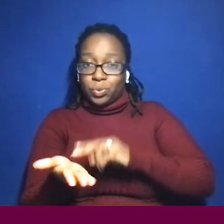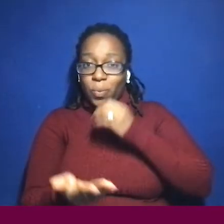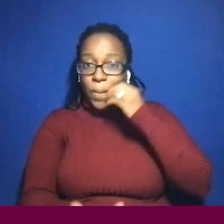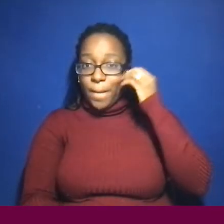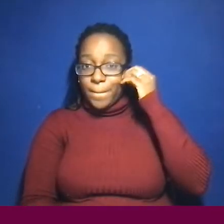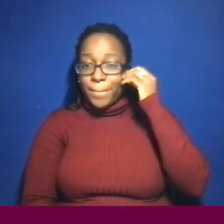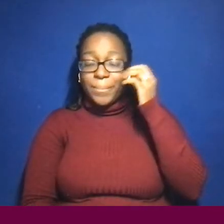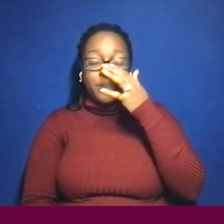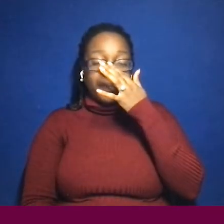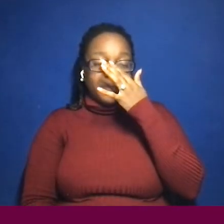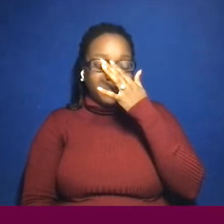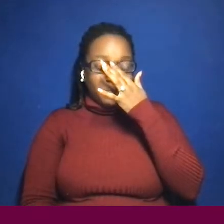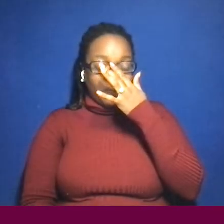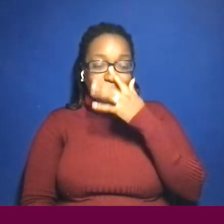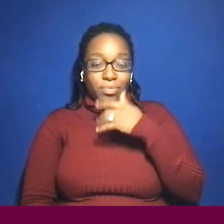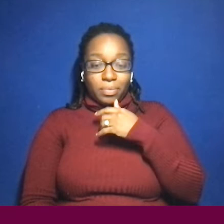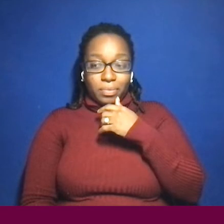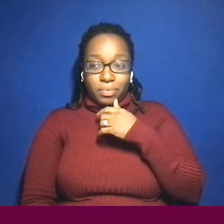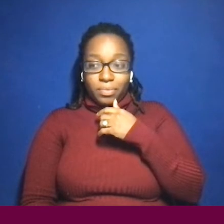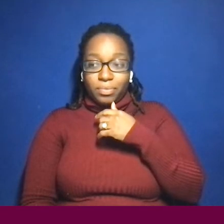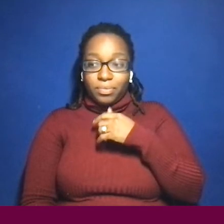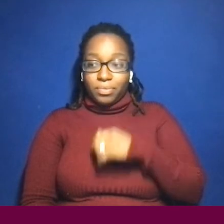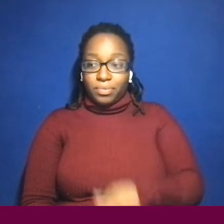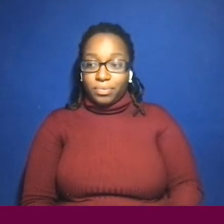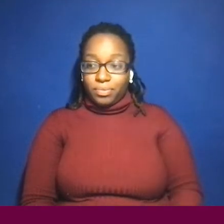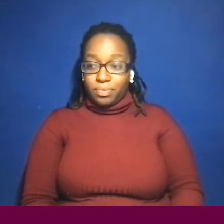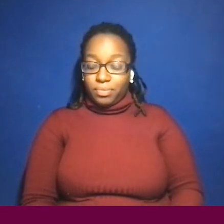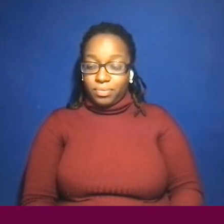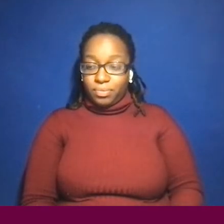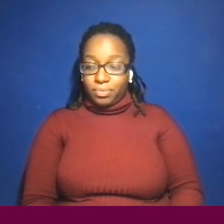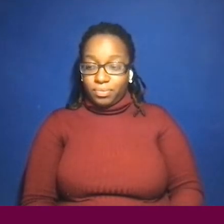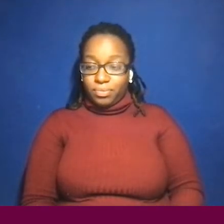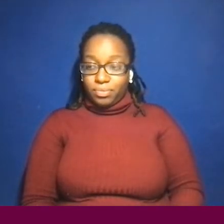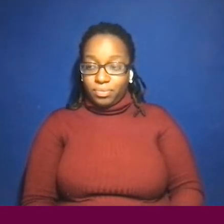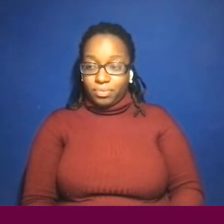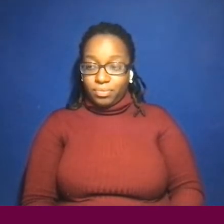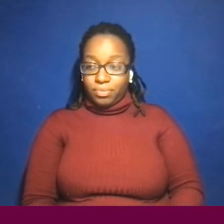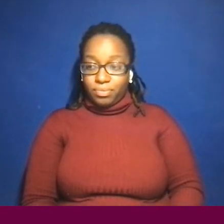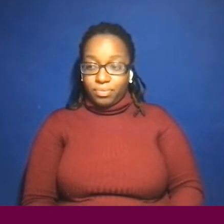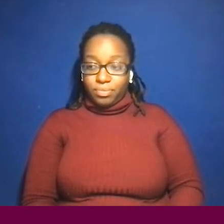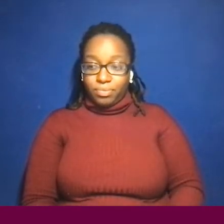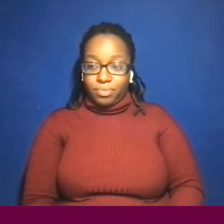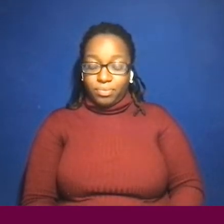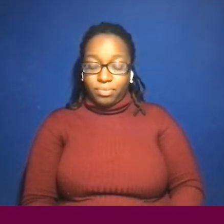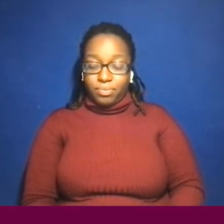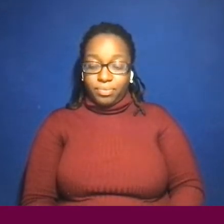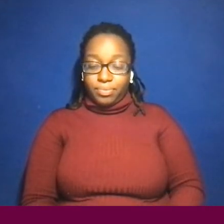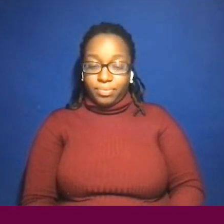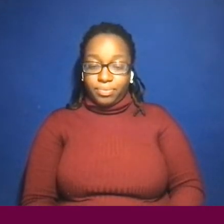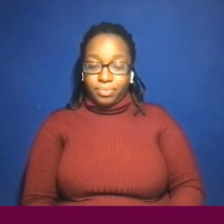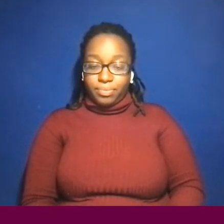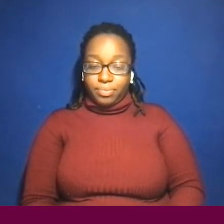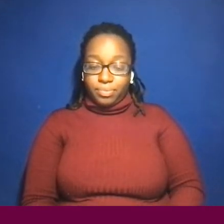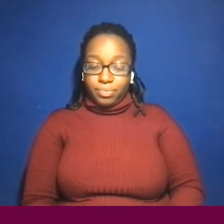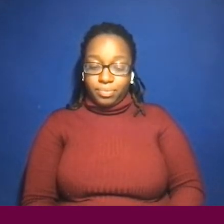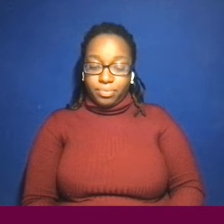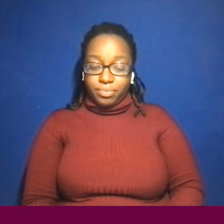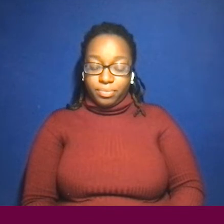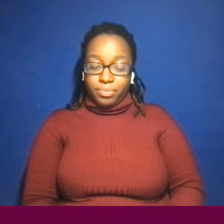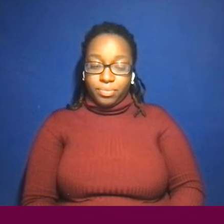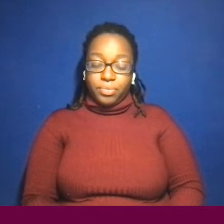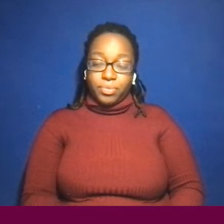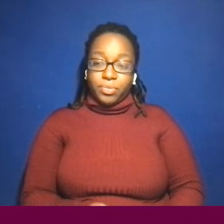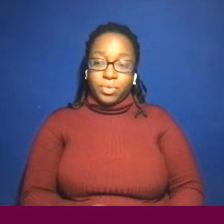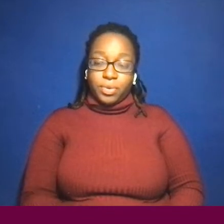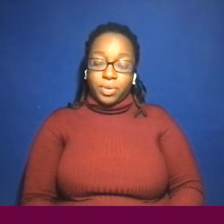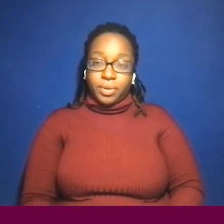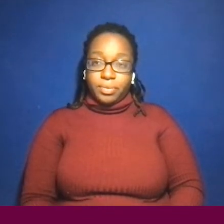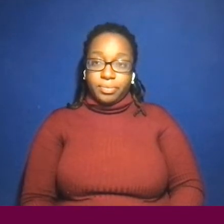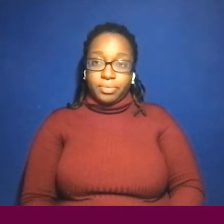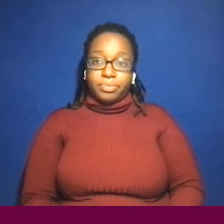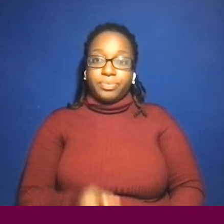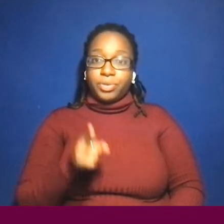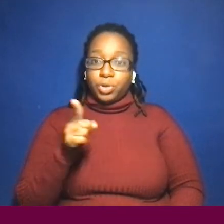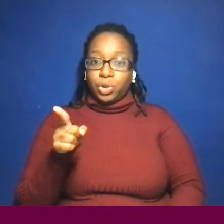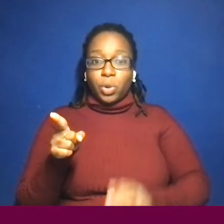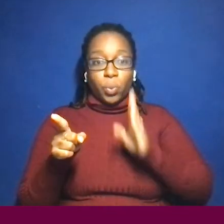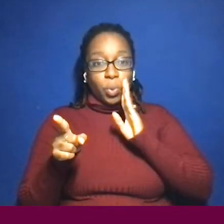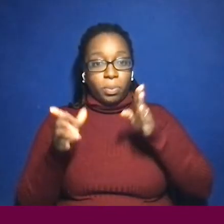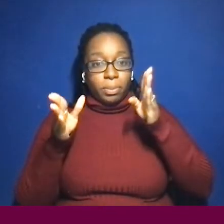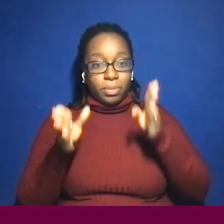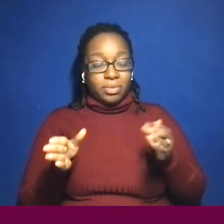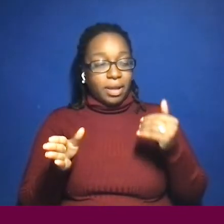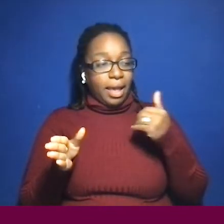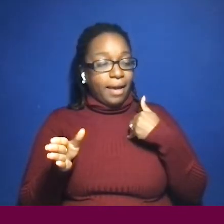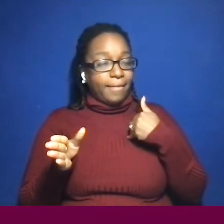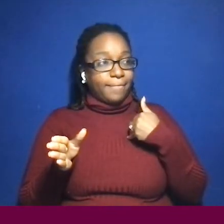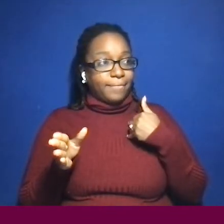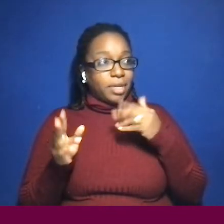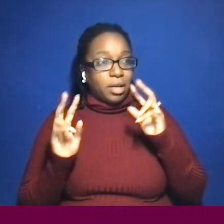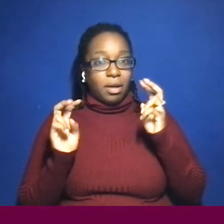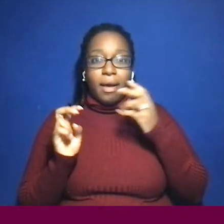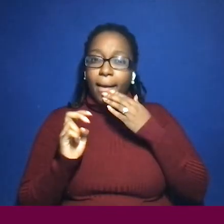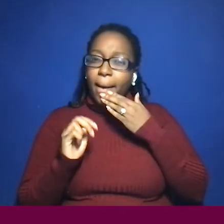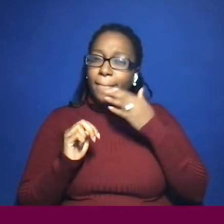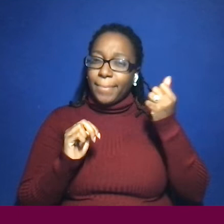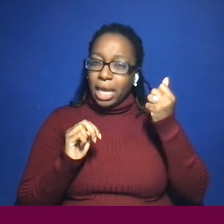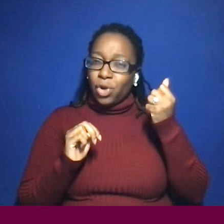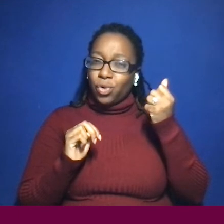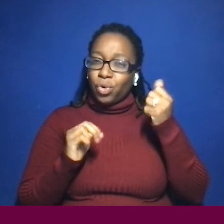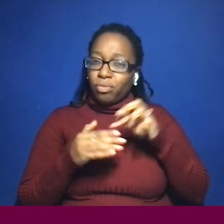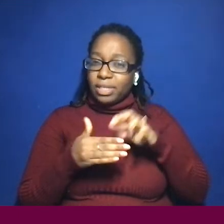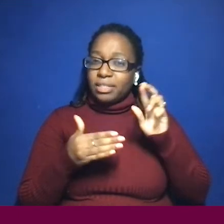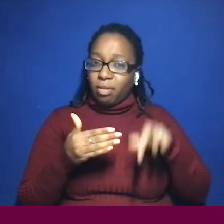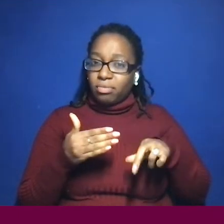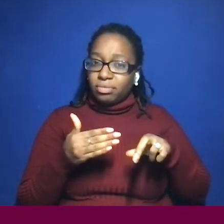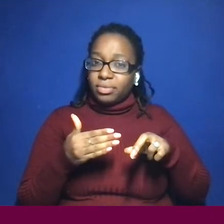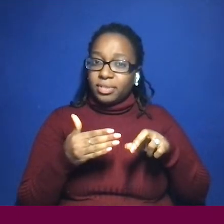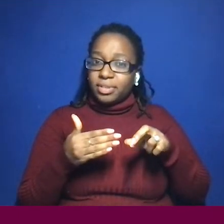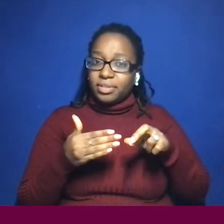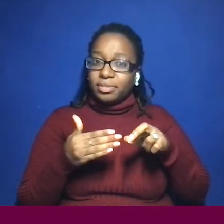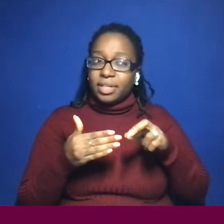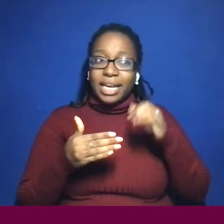And so she is going to be someone who has a much better outcome than she might otherwise have had.